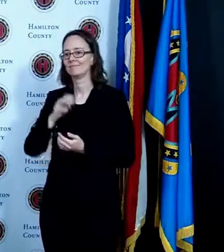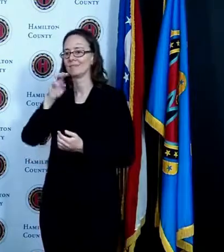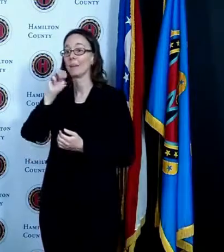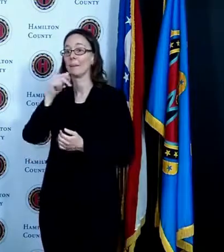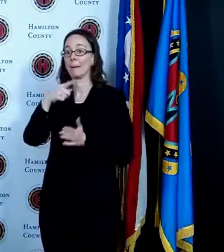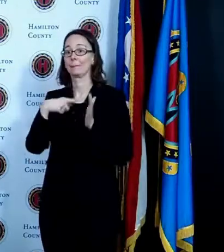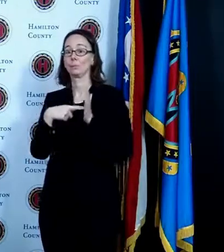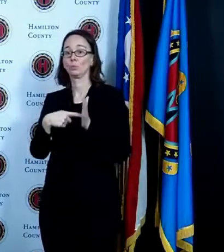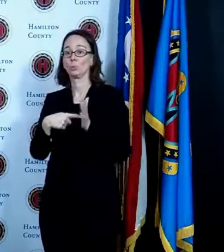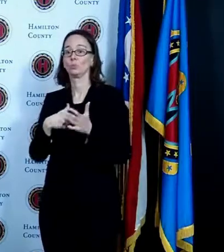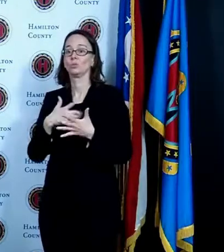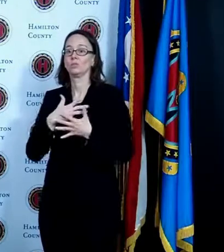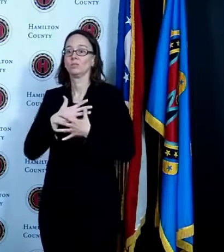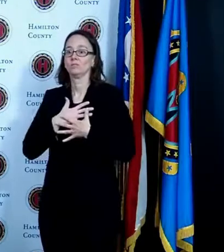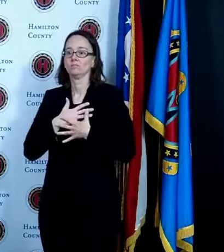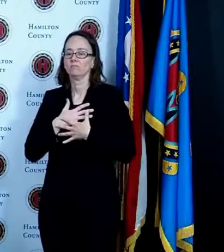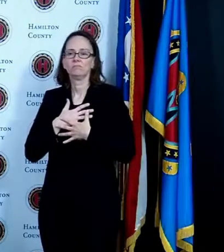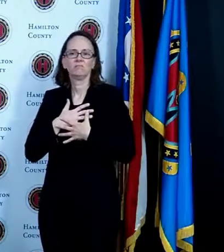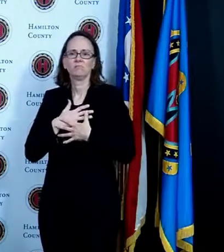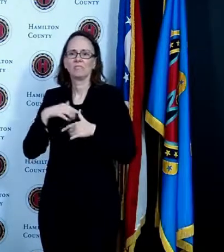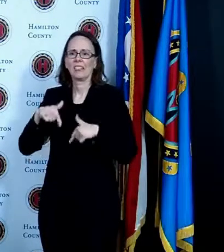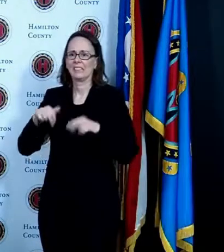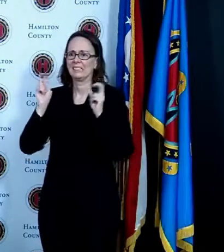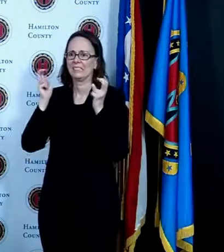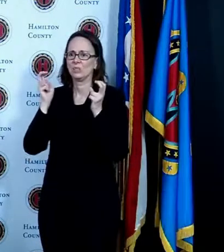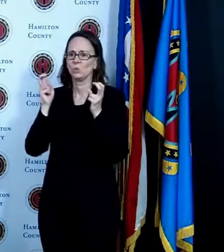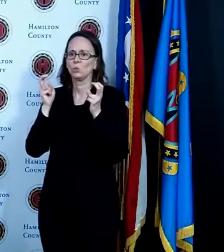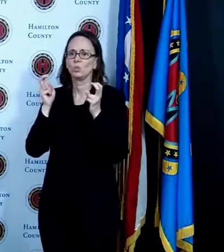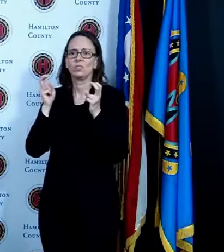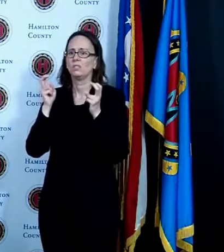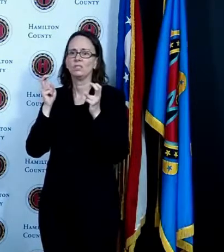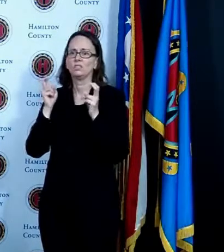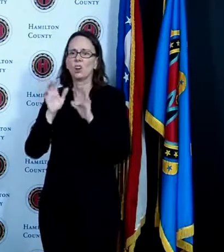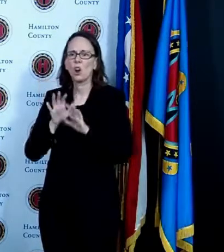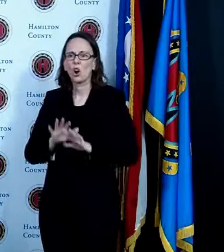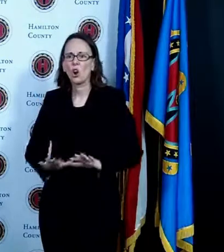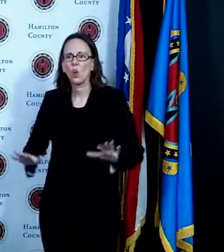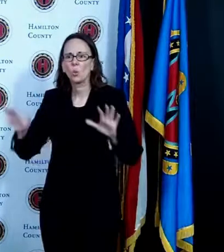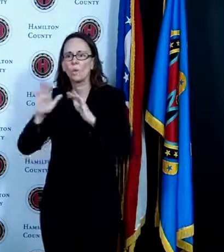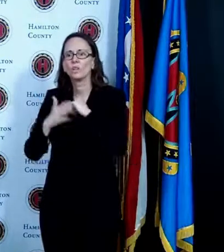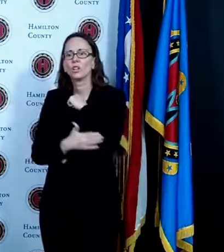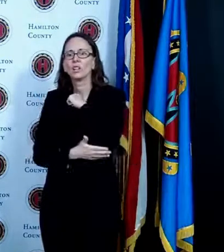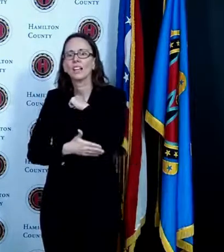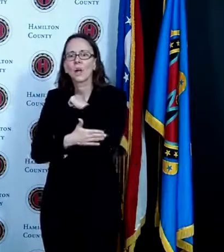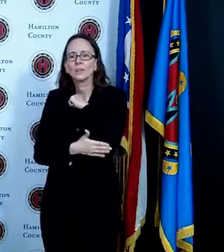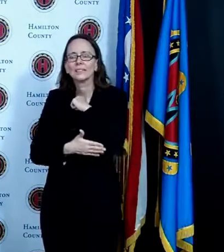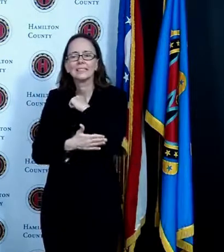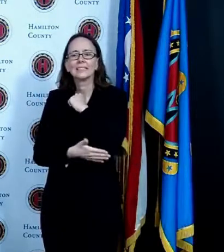issue is an issue for the entire county we have some concentrations of deaths